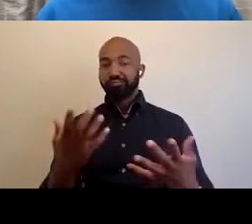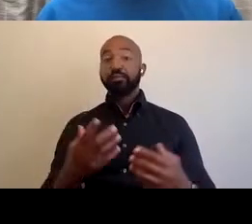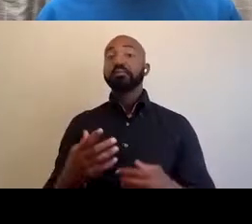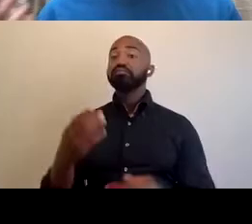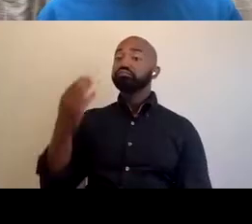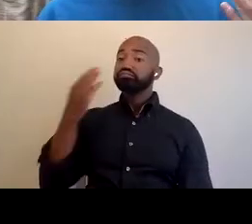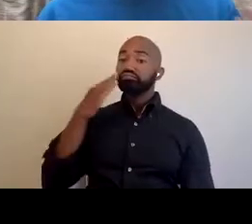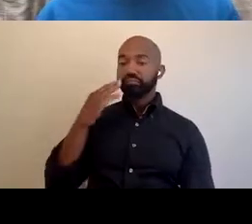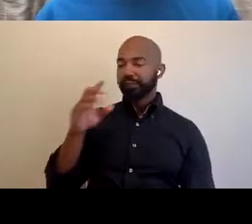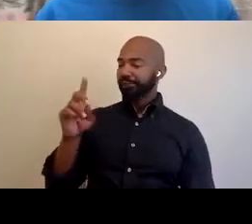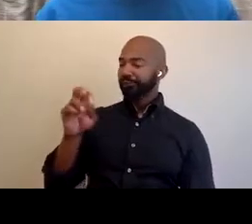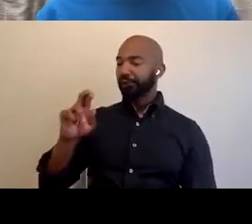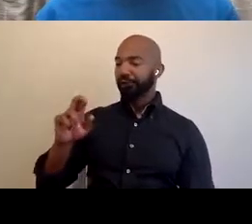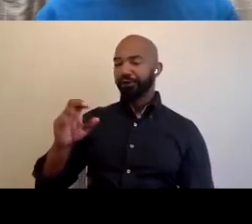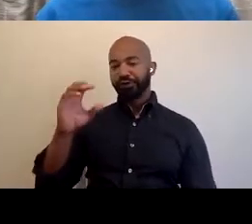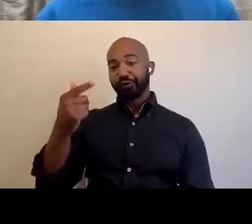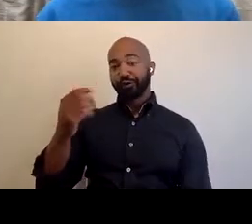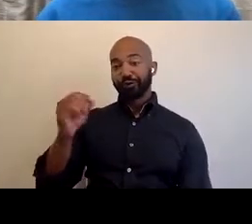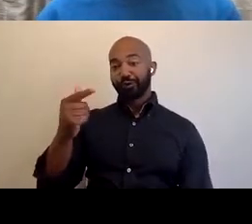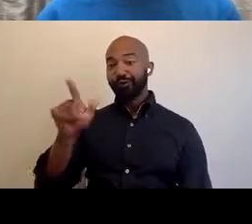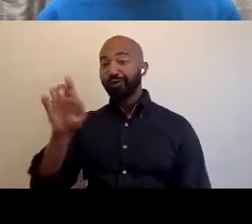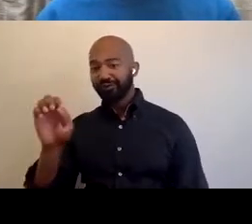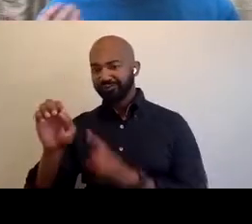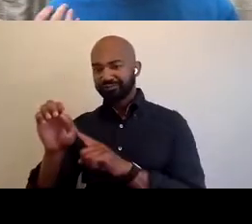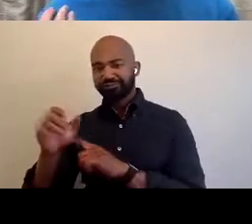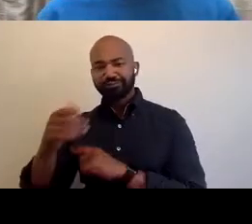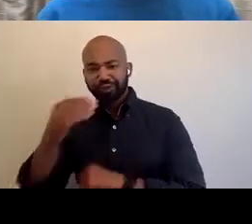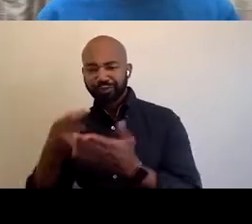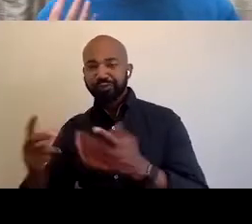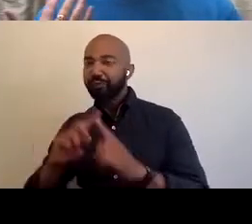but it's not the only resource, so I like to share with people